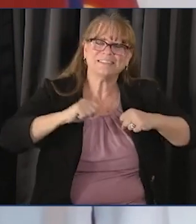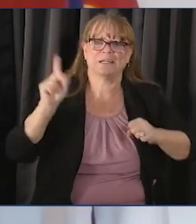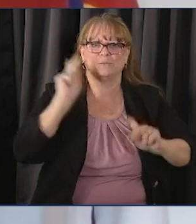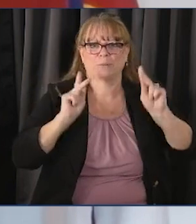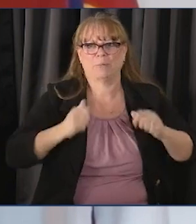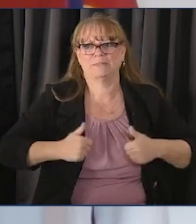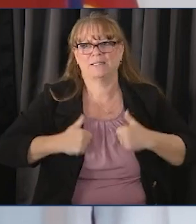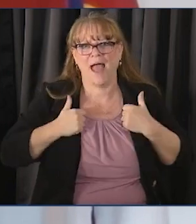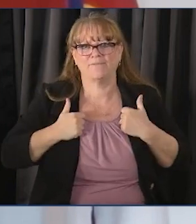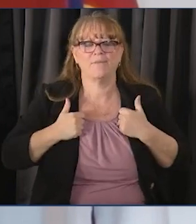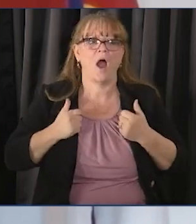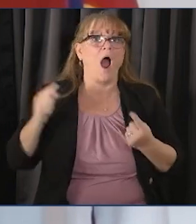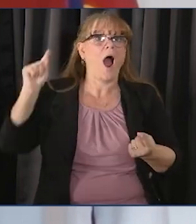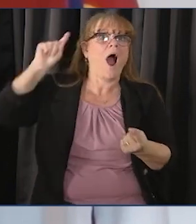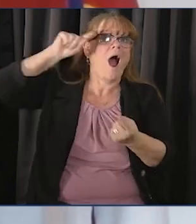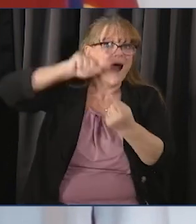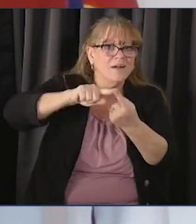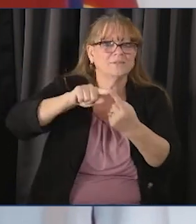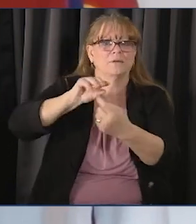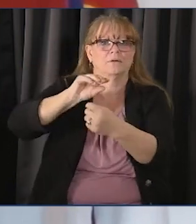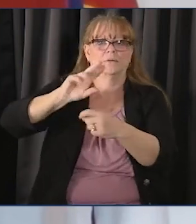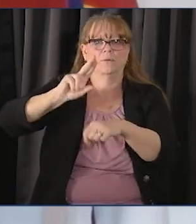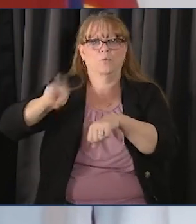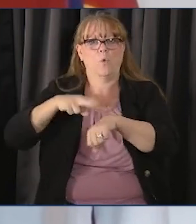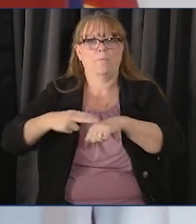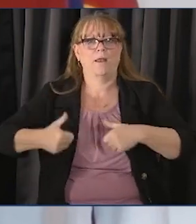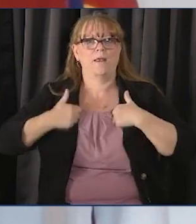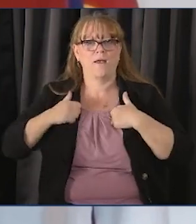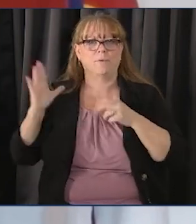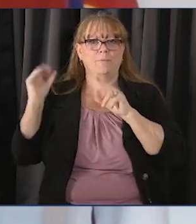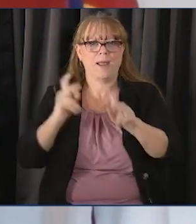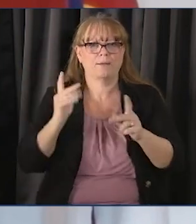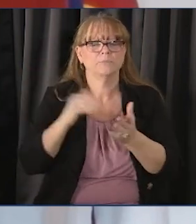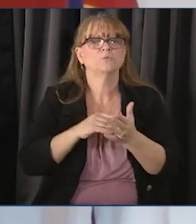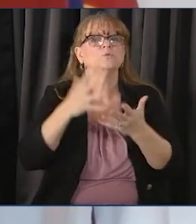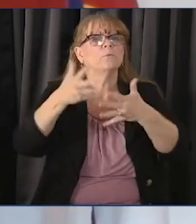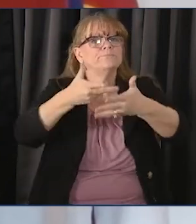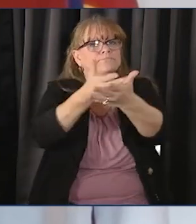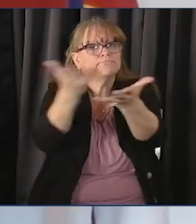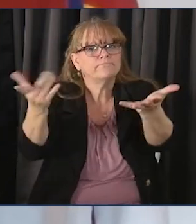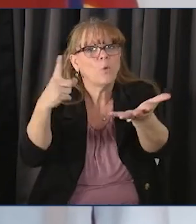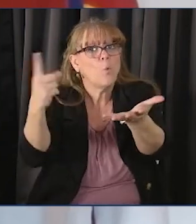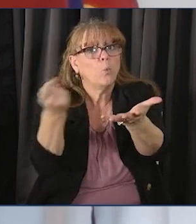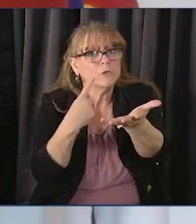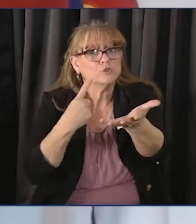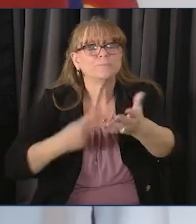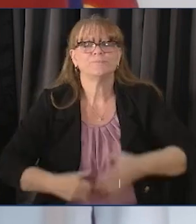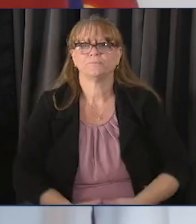Hi, Governor Polis Sarah flower here from KSUT at Four Corners Public Radio, in Ignacio